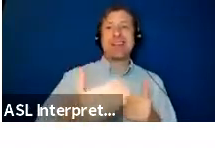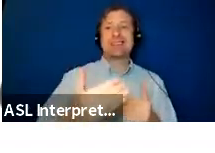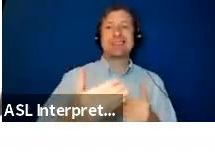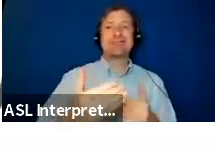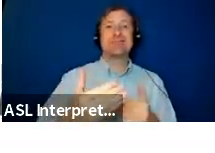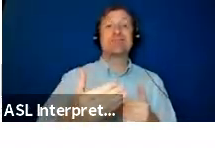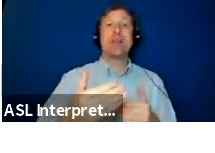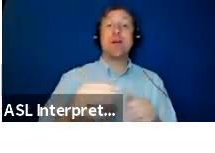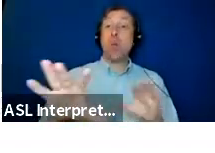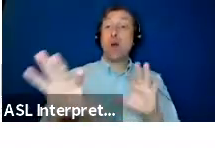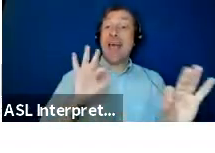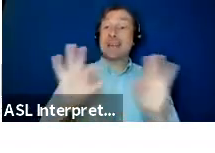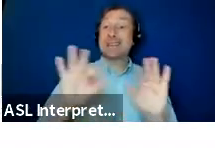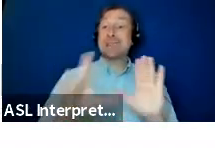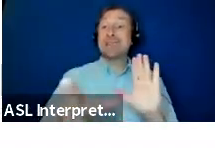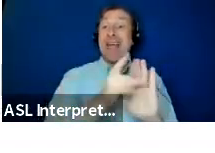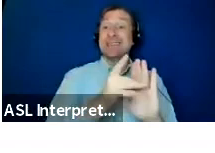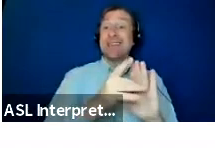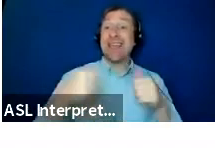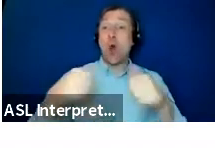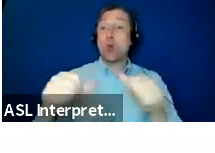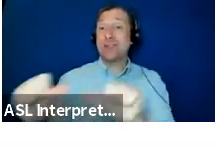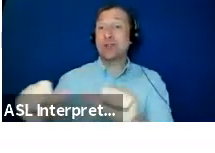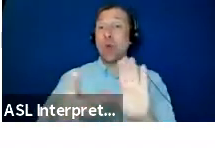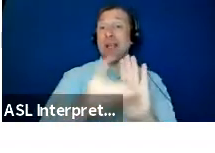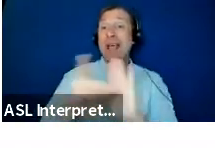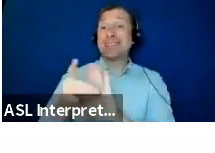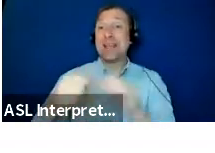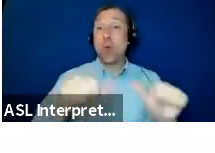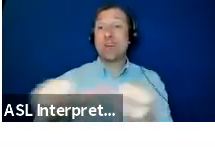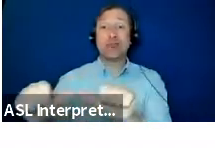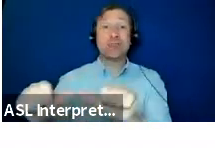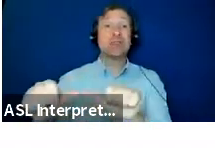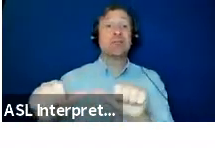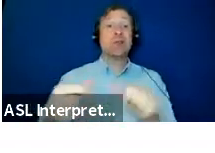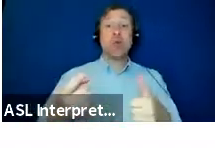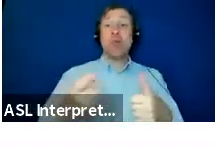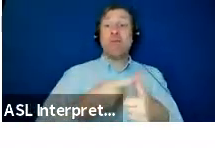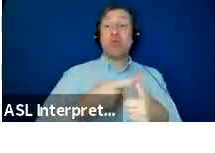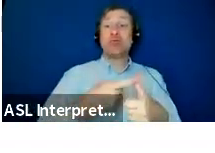with respect to casting and auditions. First of all, for casting and auditions, all first auditions should be virtual,